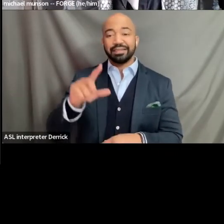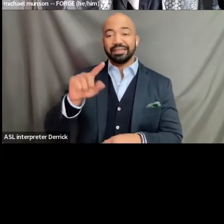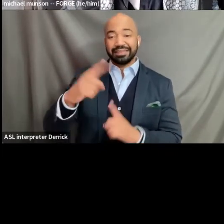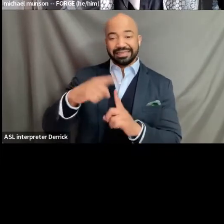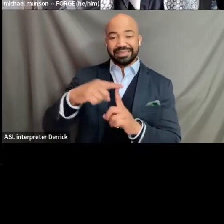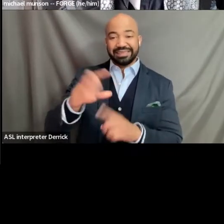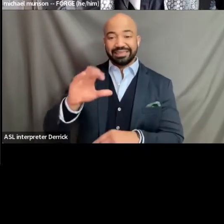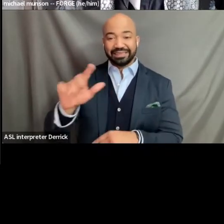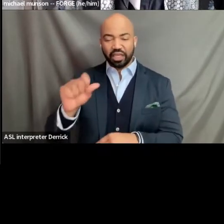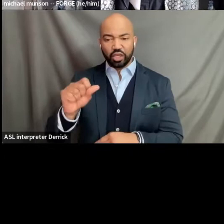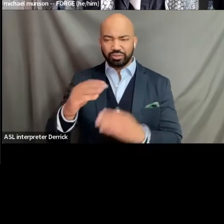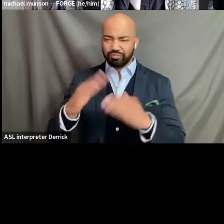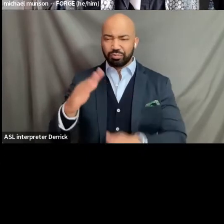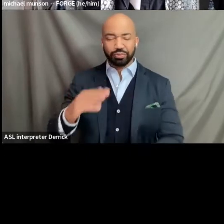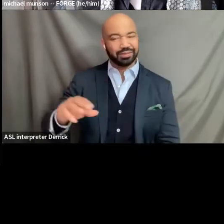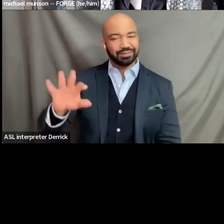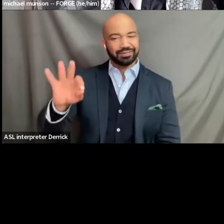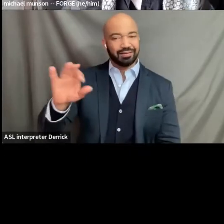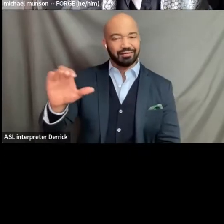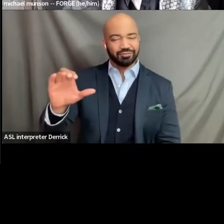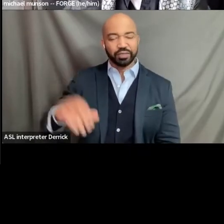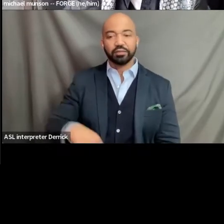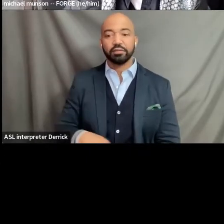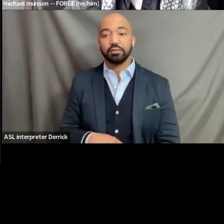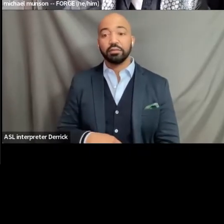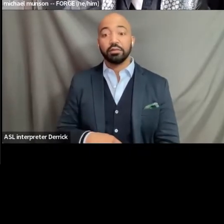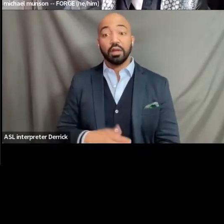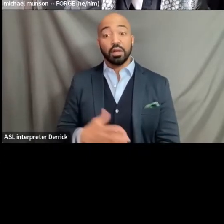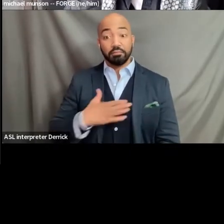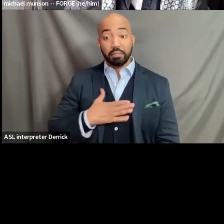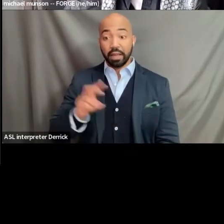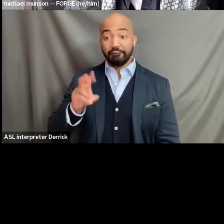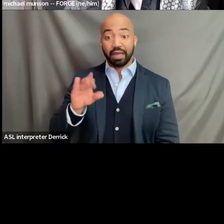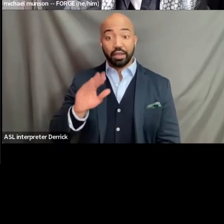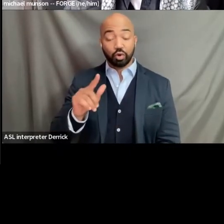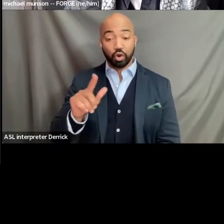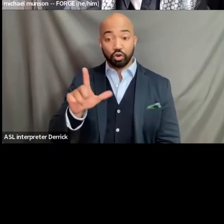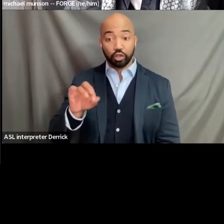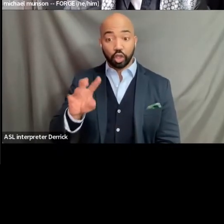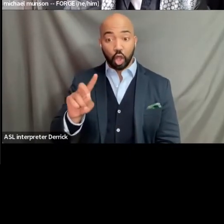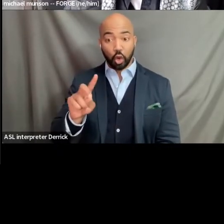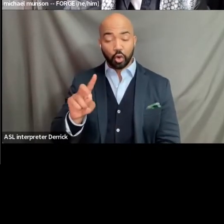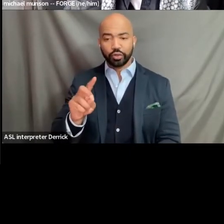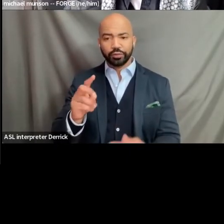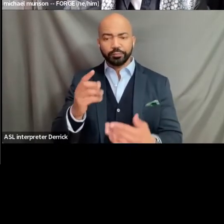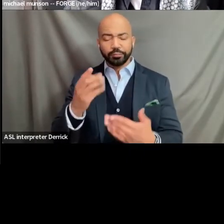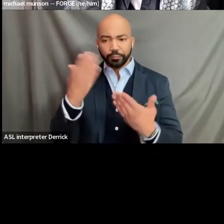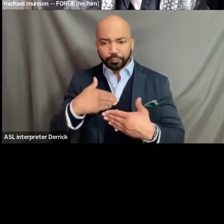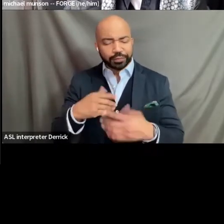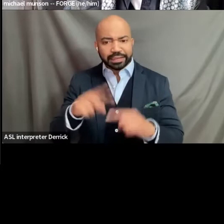and my viral load has been undetectable. It made me feel empowered.